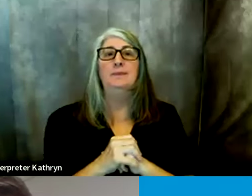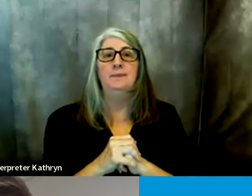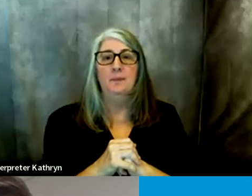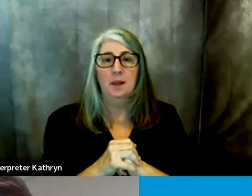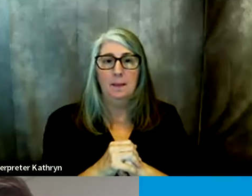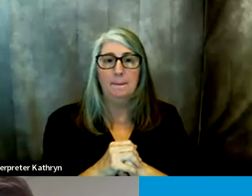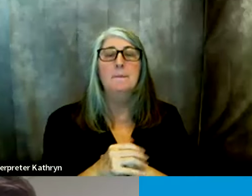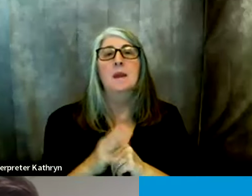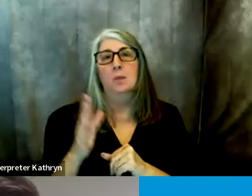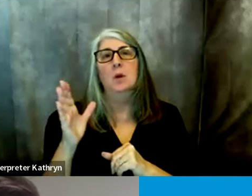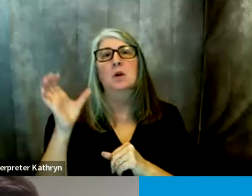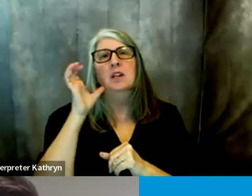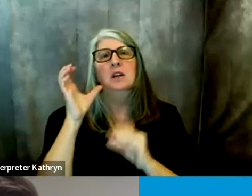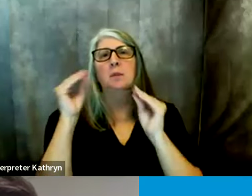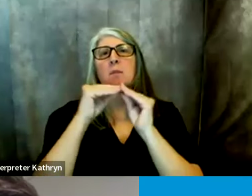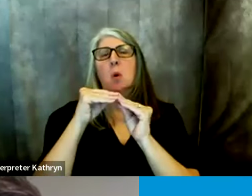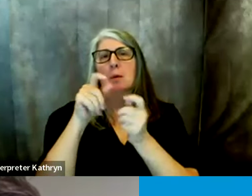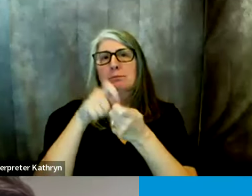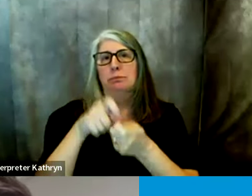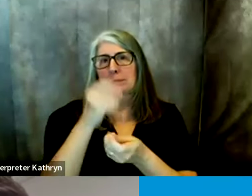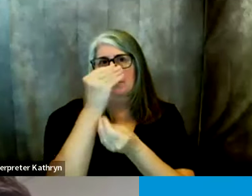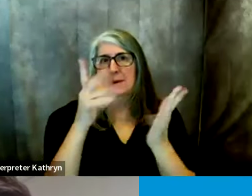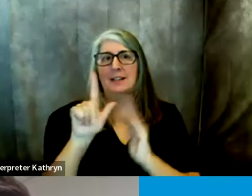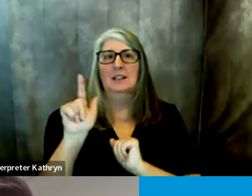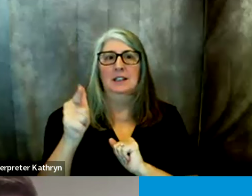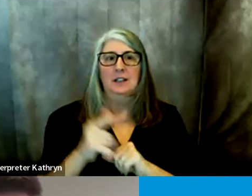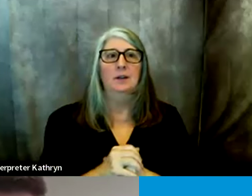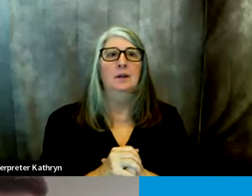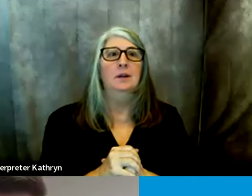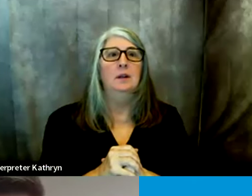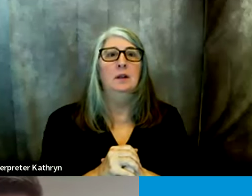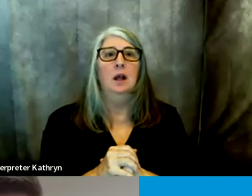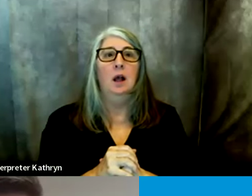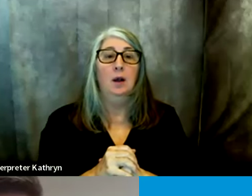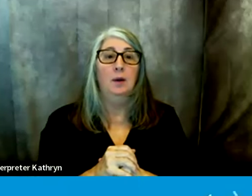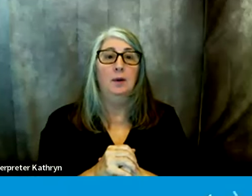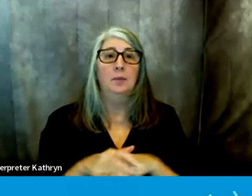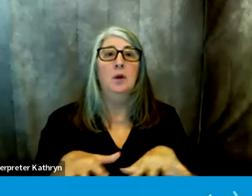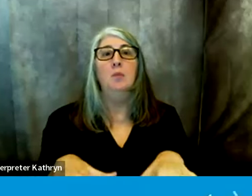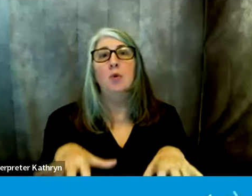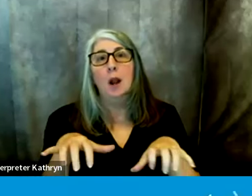We'll hear more about that later. But paralysis from spinal cord injury